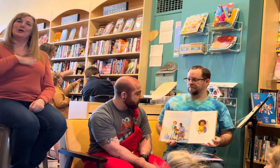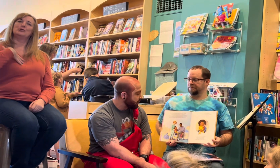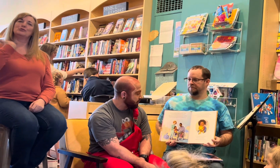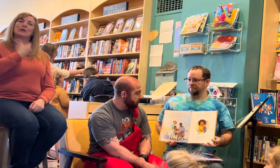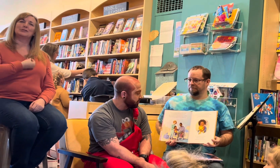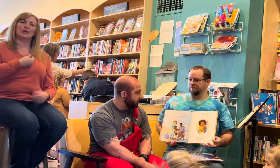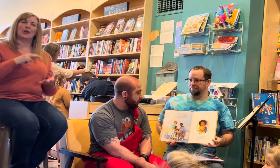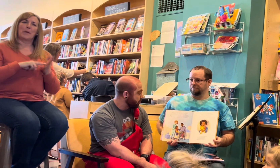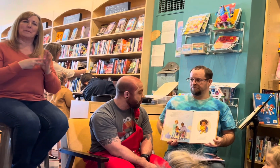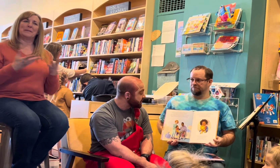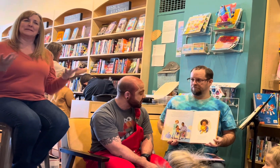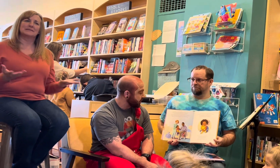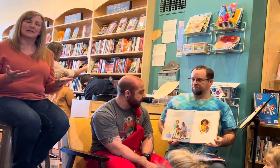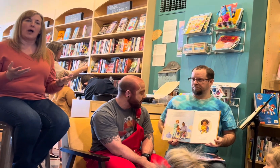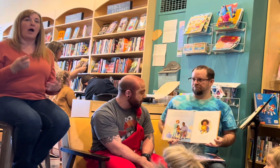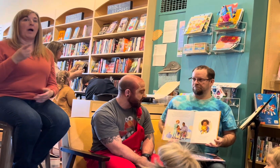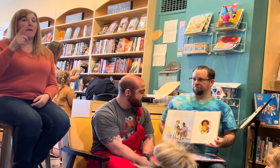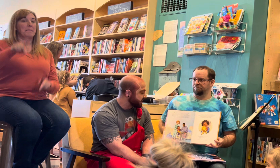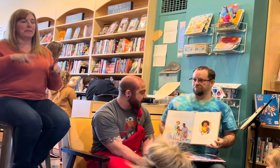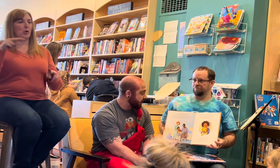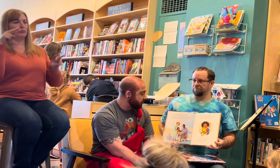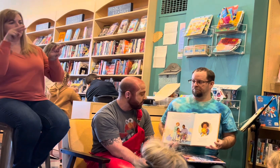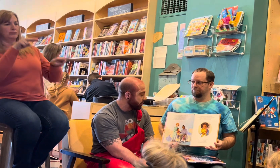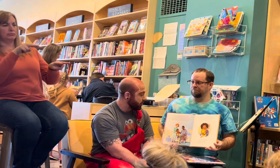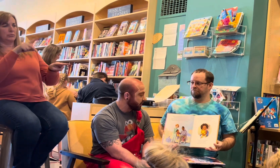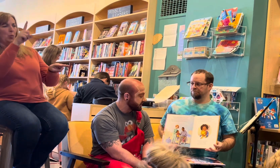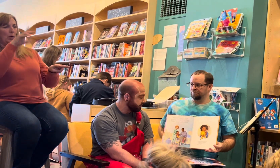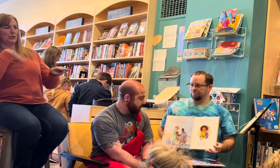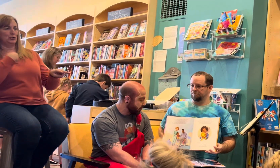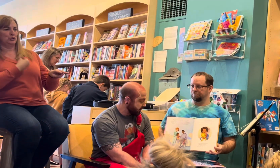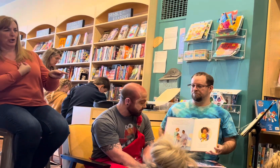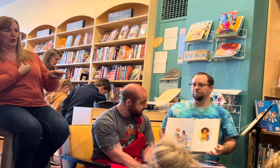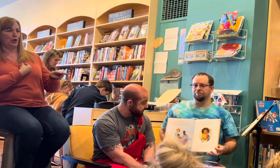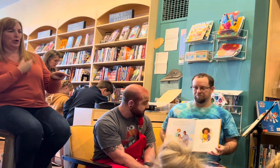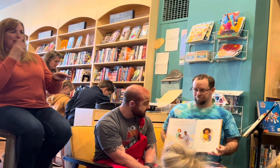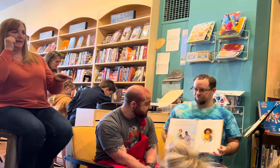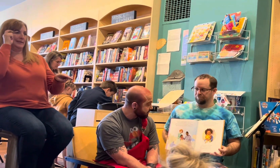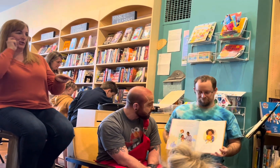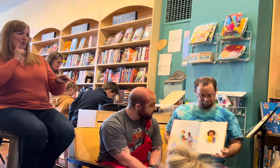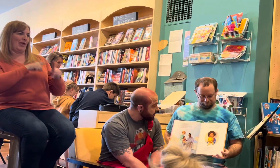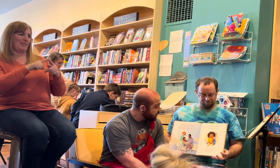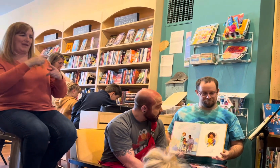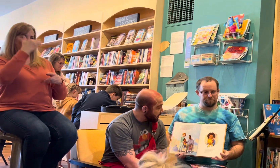other people think you are one gender, but inside you know you are a different one. I